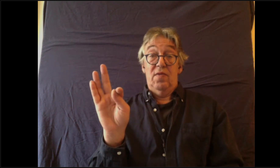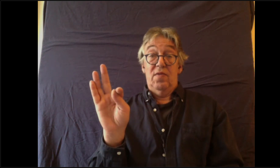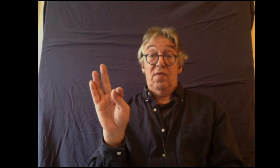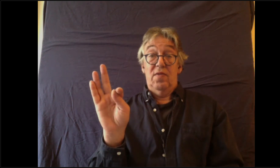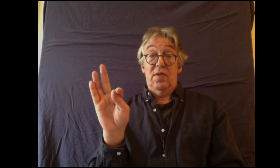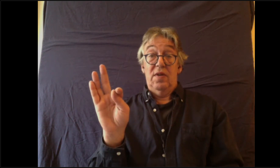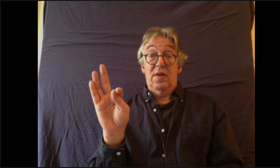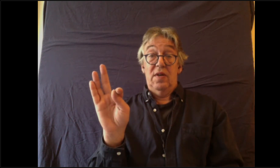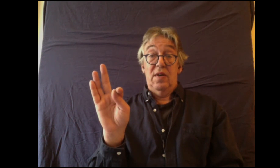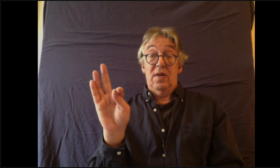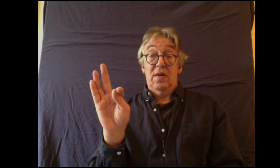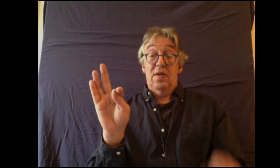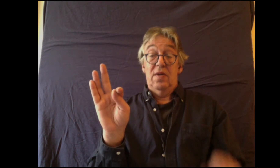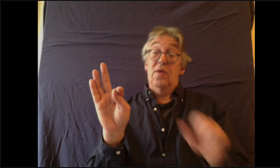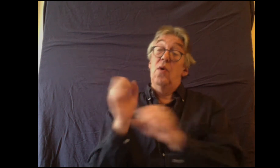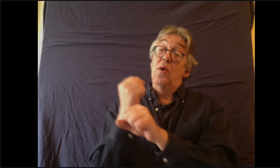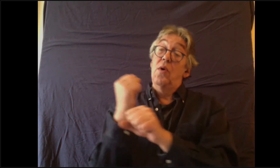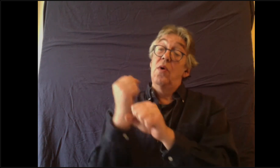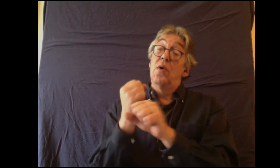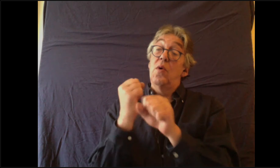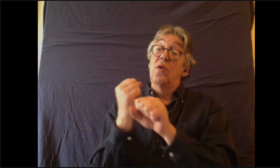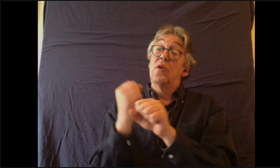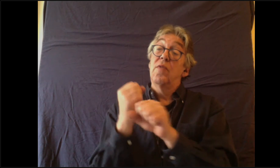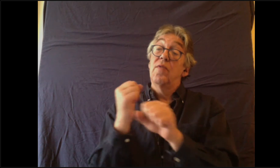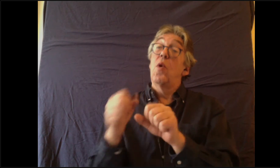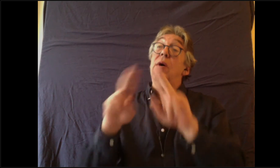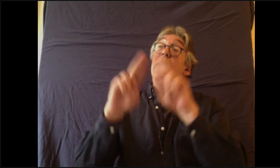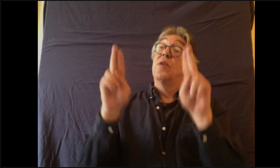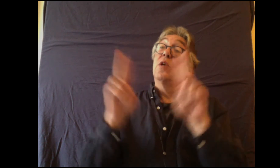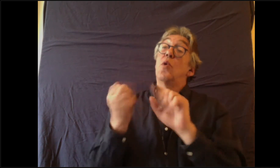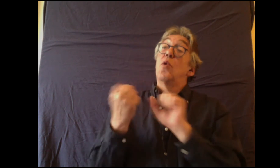for persons with disabilities in international cooperation efforts